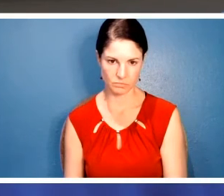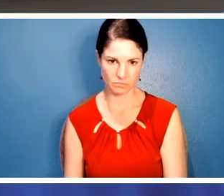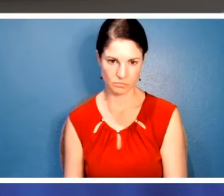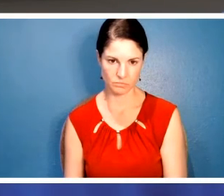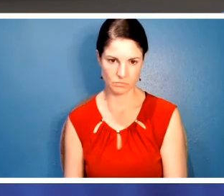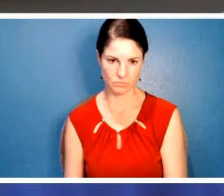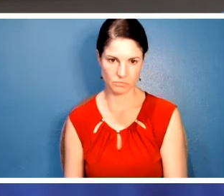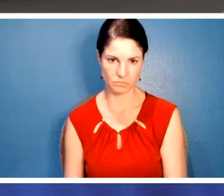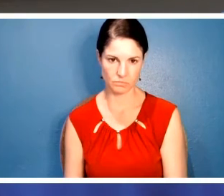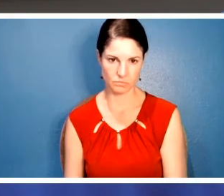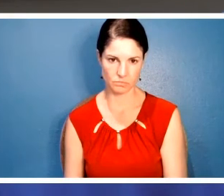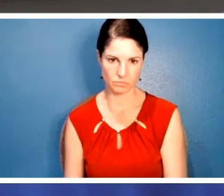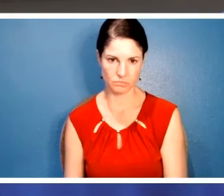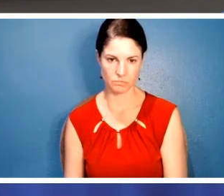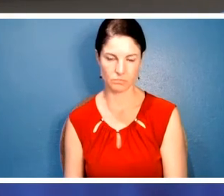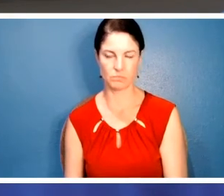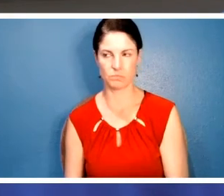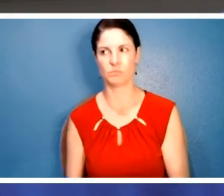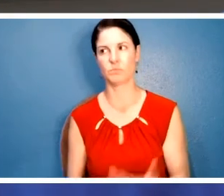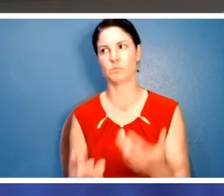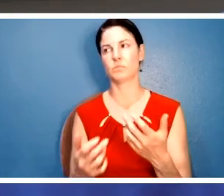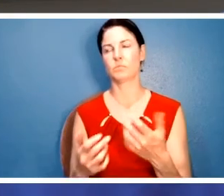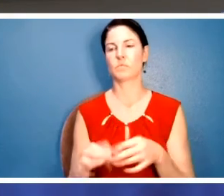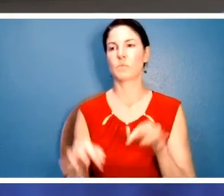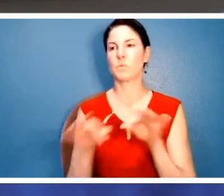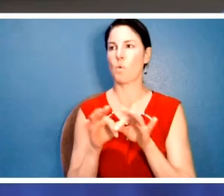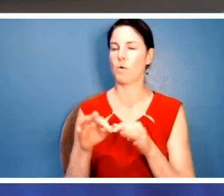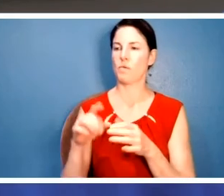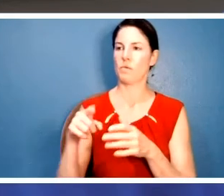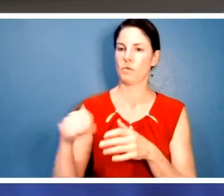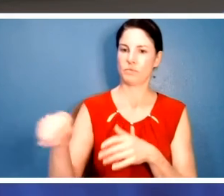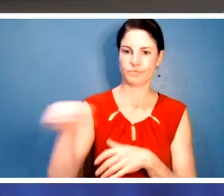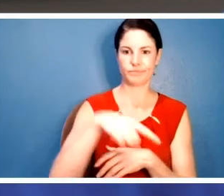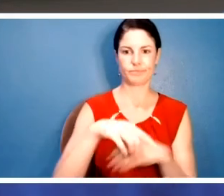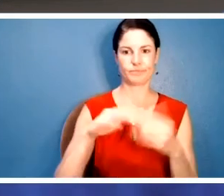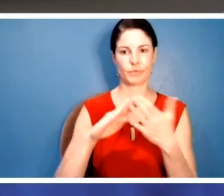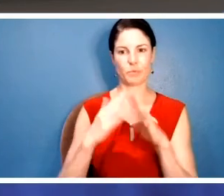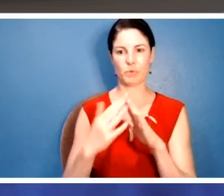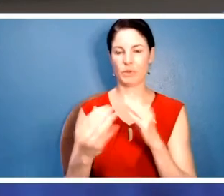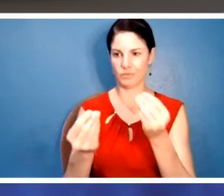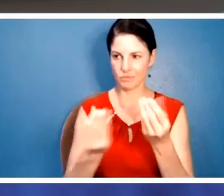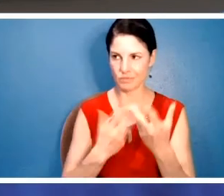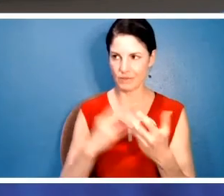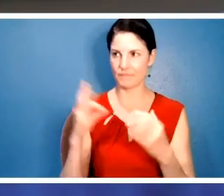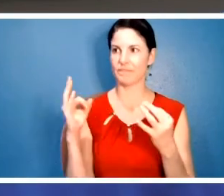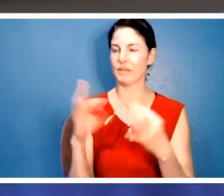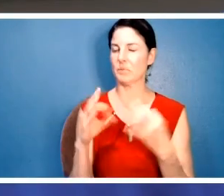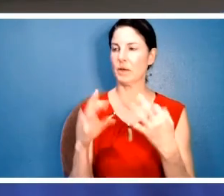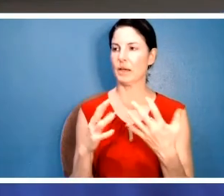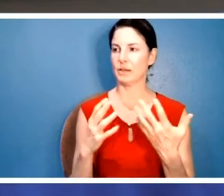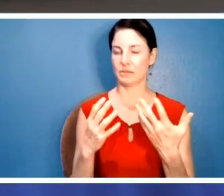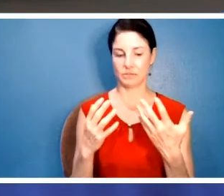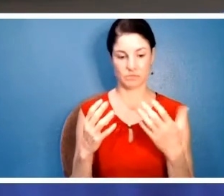You know either keeping a community of interest together or splitting it, you know what what the impact might be, and to make sure that we all know that.